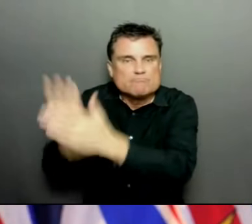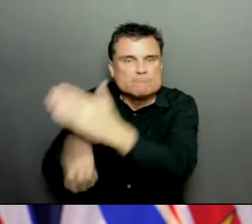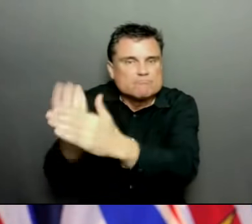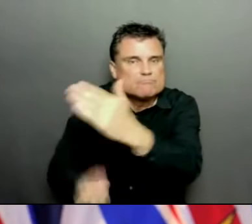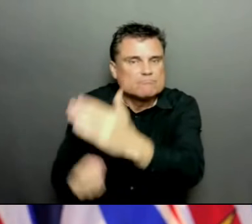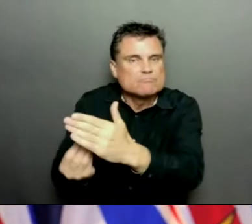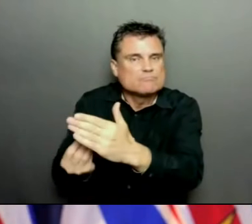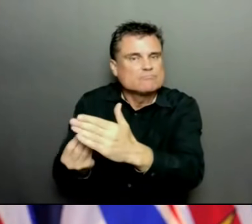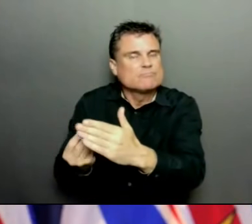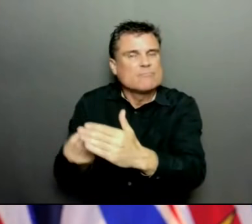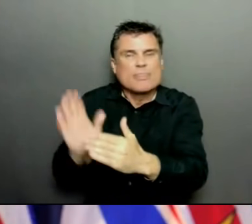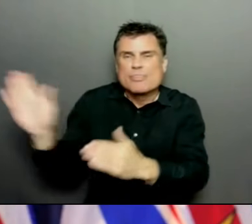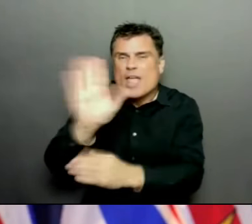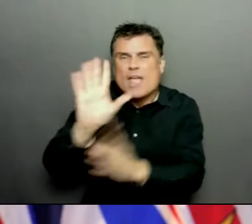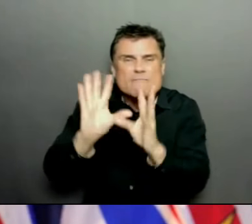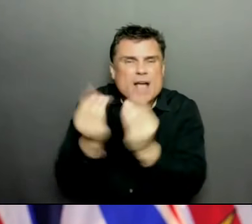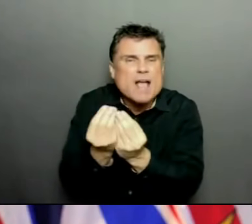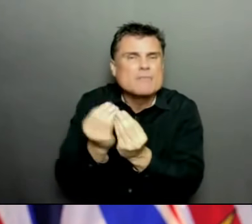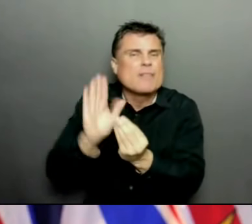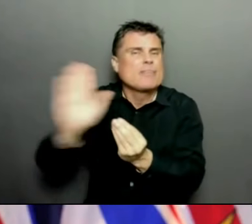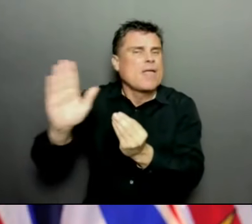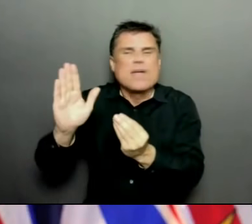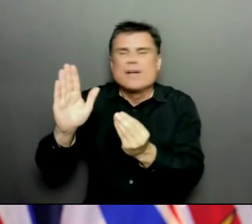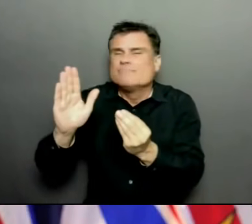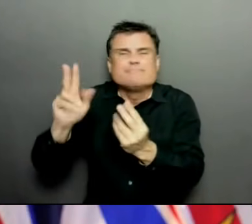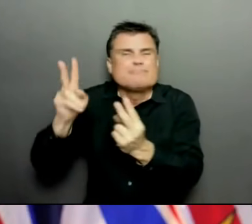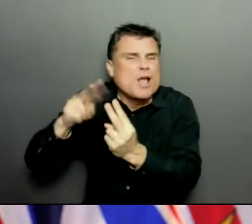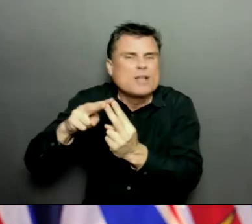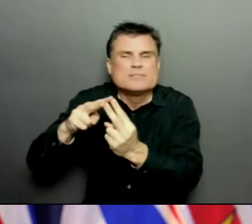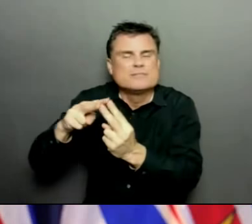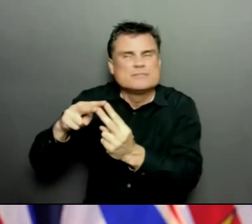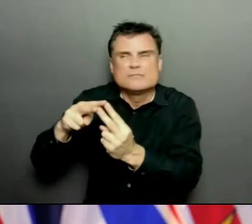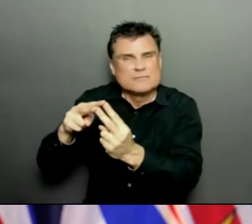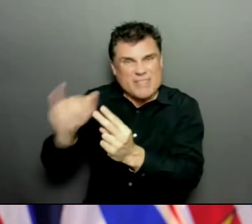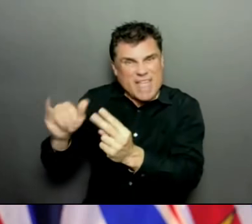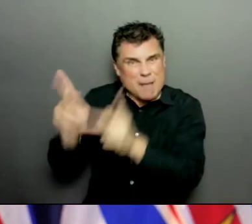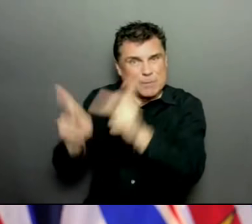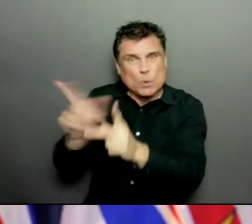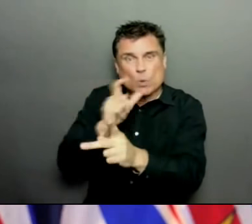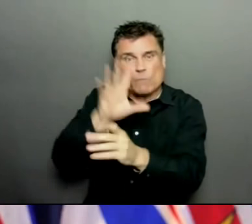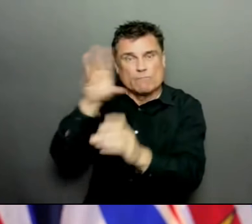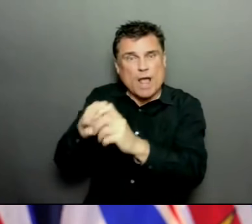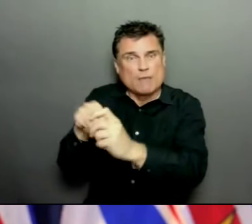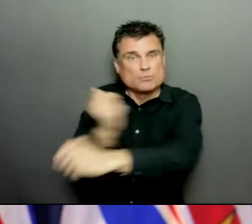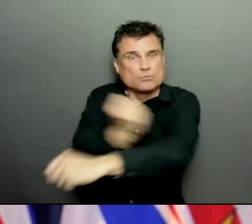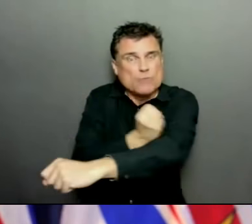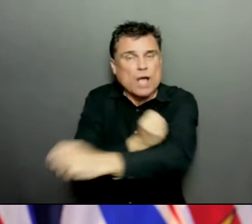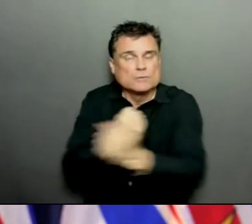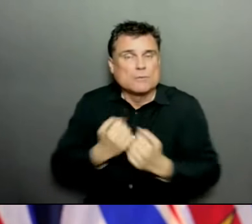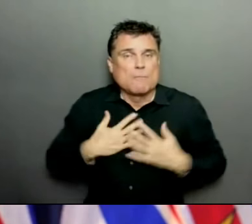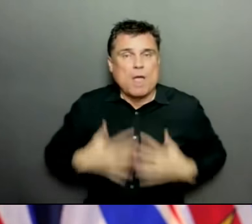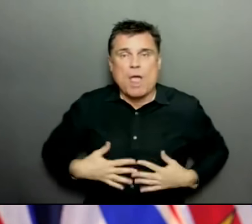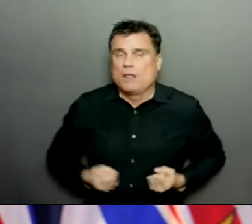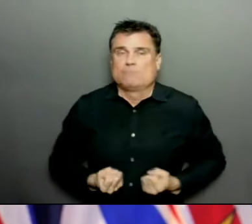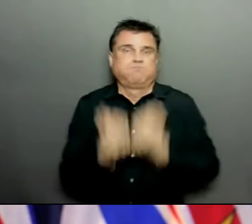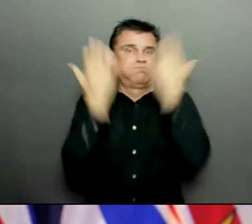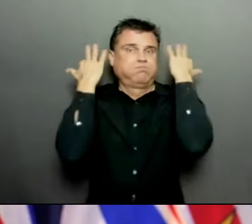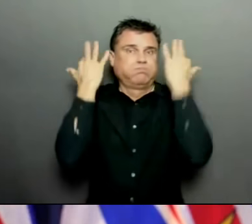on both of our public health emergencies in BC, and are thinking of those friends, those family members and those communities with lost